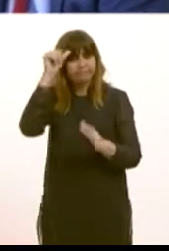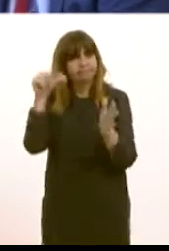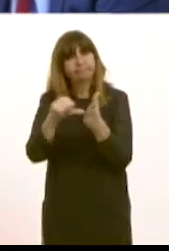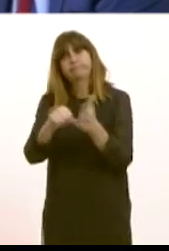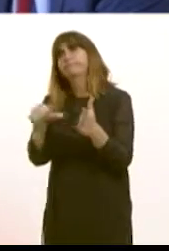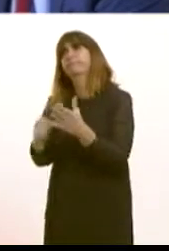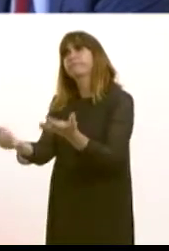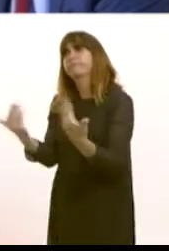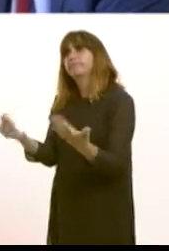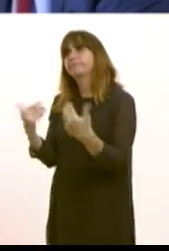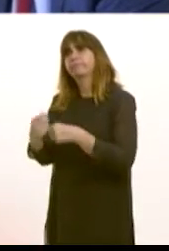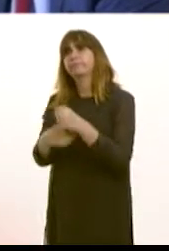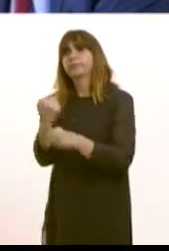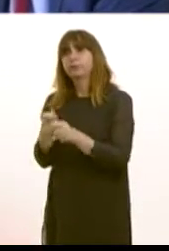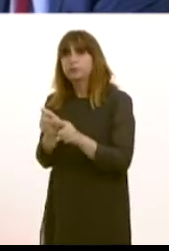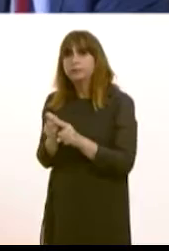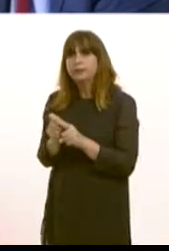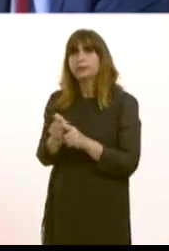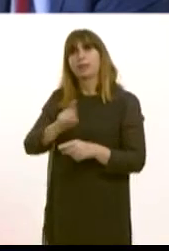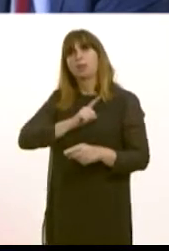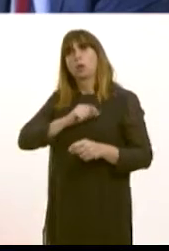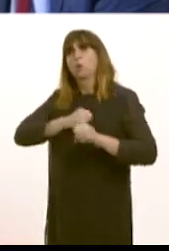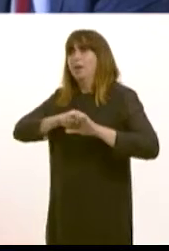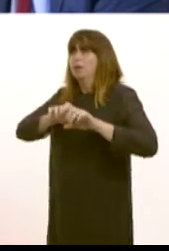We know that, which is why a campaign is being launched in October.